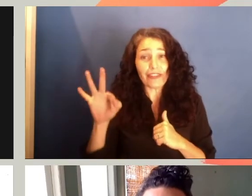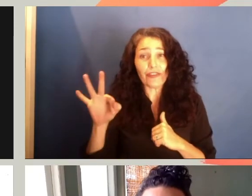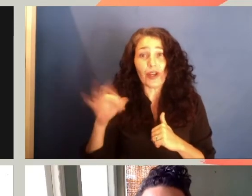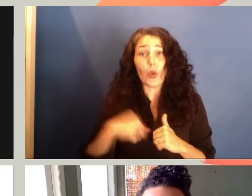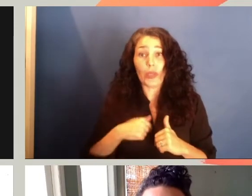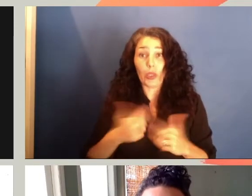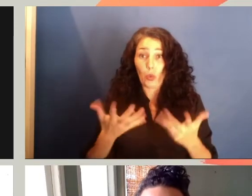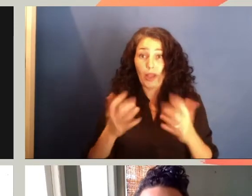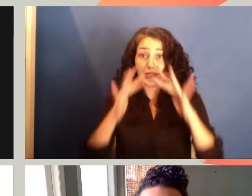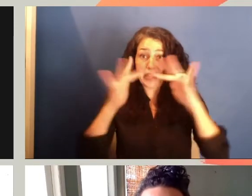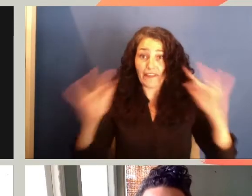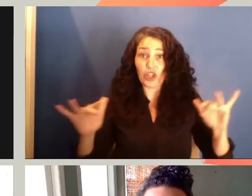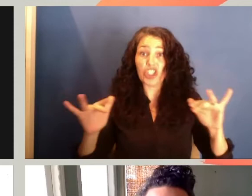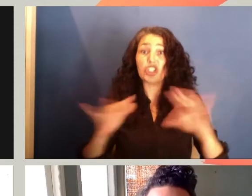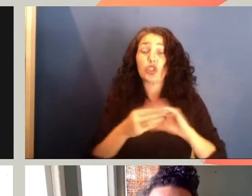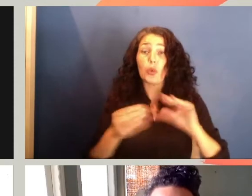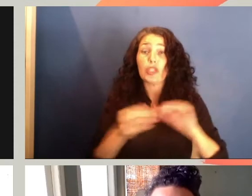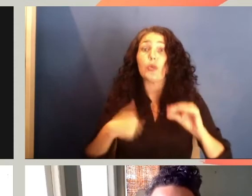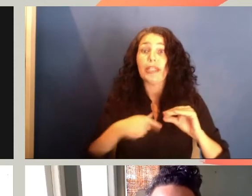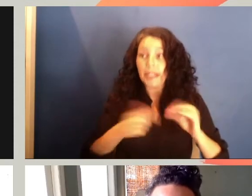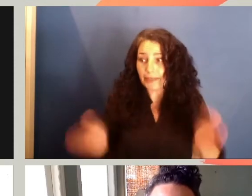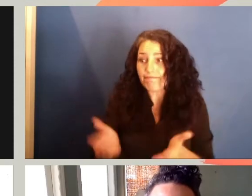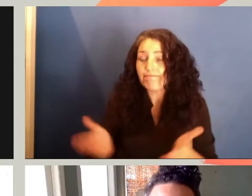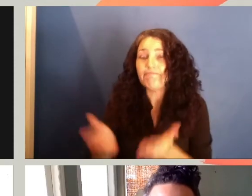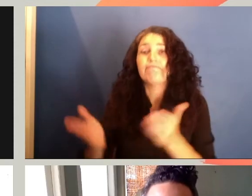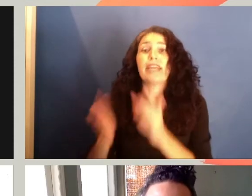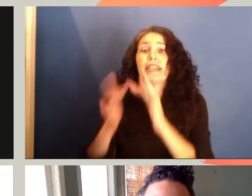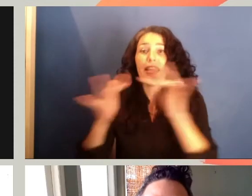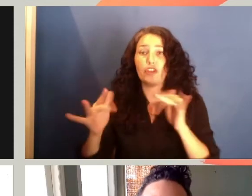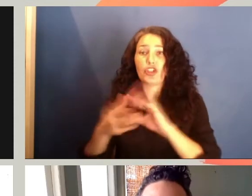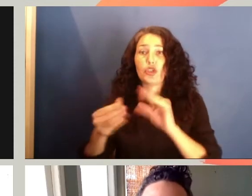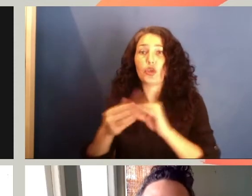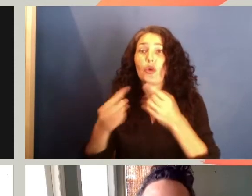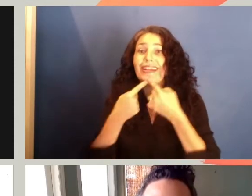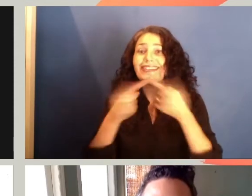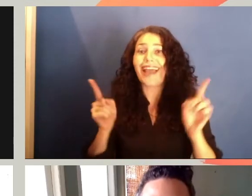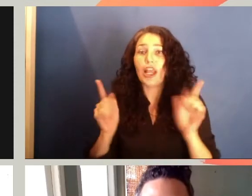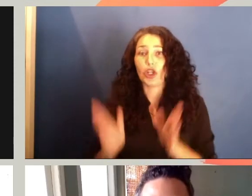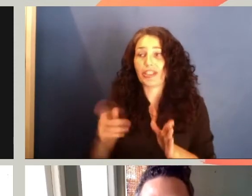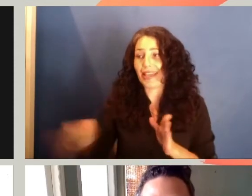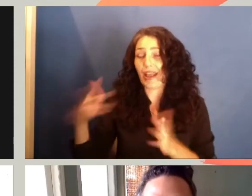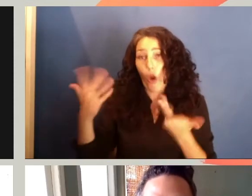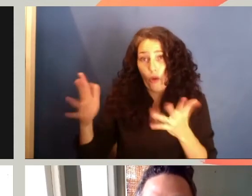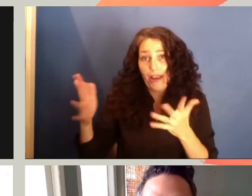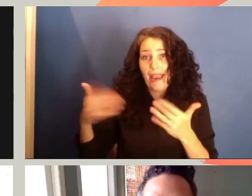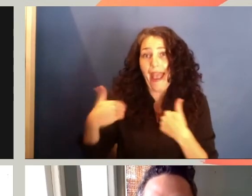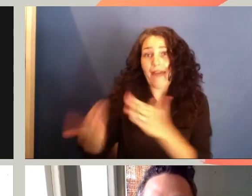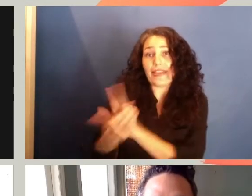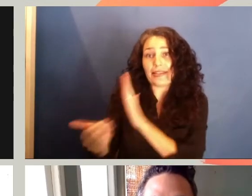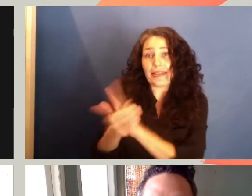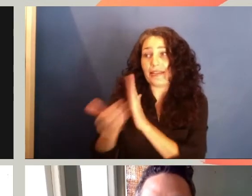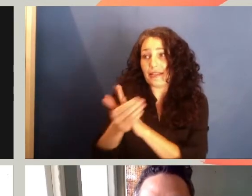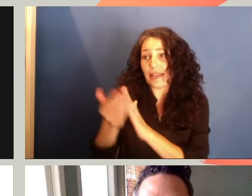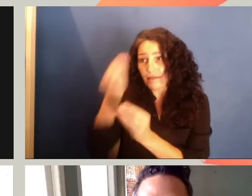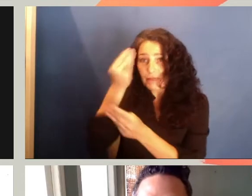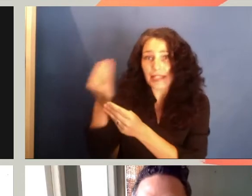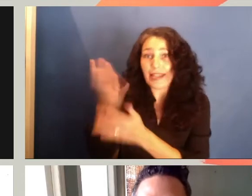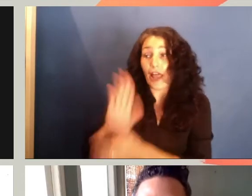we have to cultivate diverse storytellers who have the skillsets to tell their own stories and tell different stories.